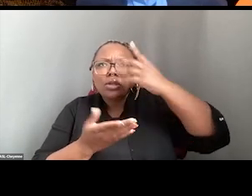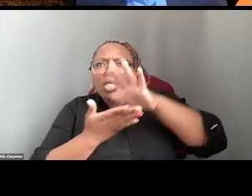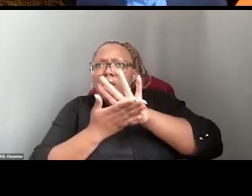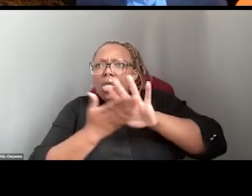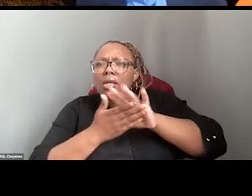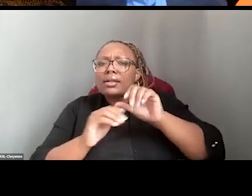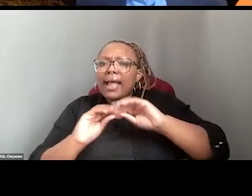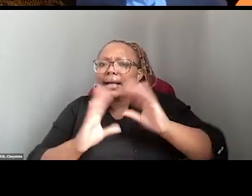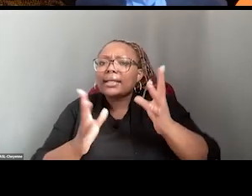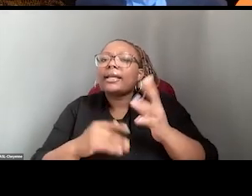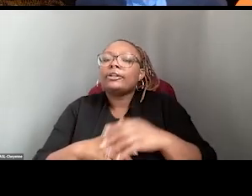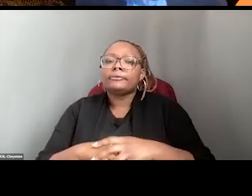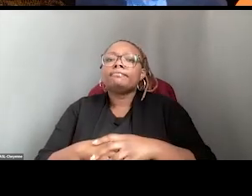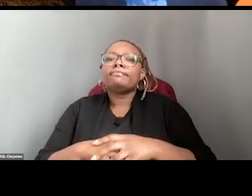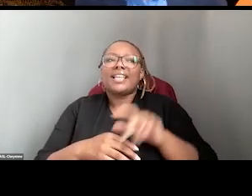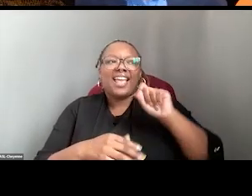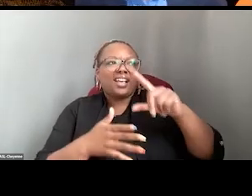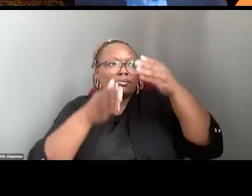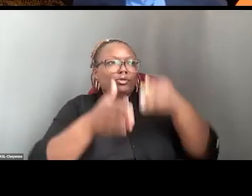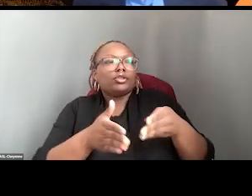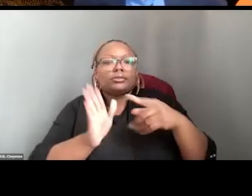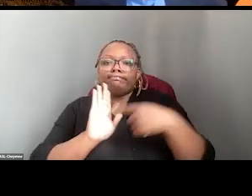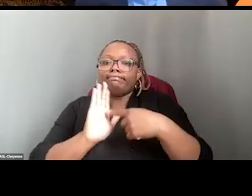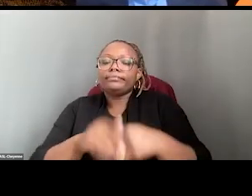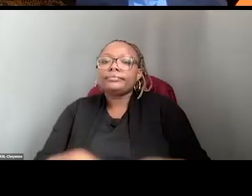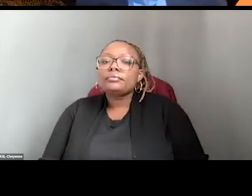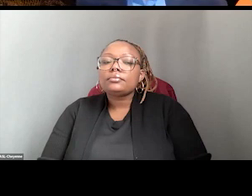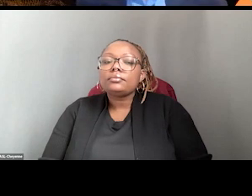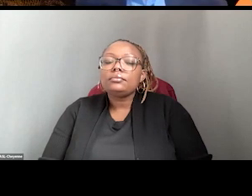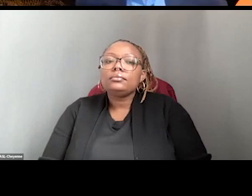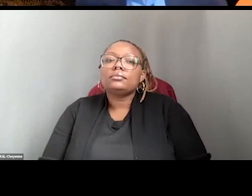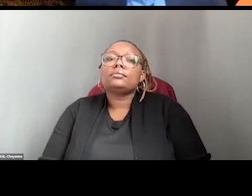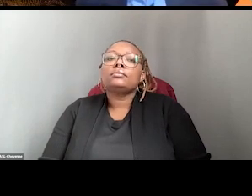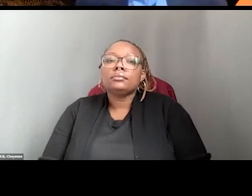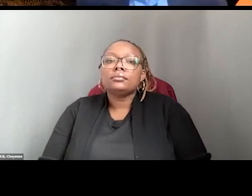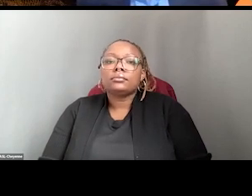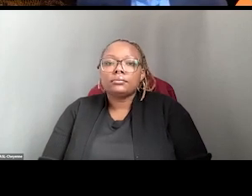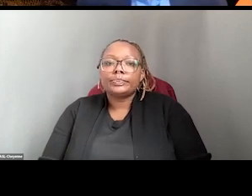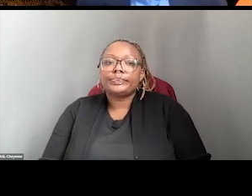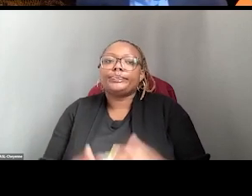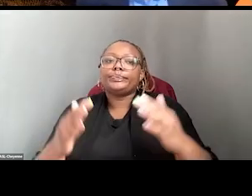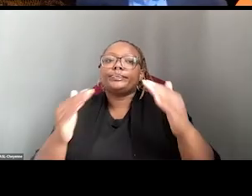Some more keys to success; training, make sure that everybody is trained